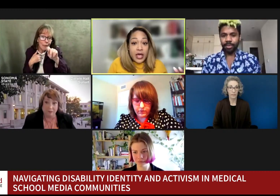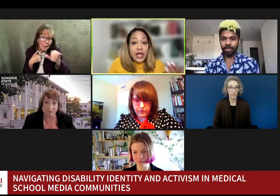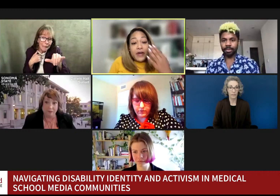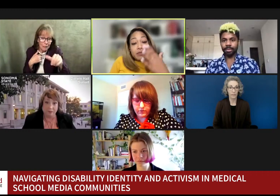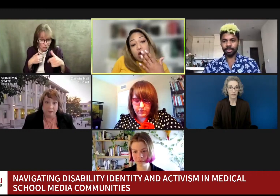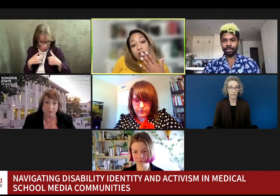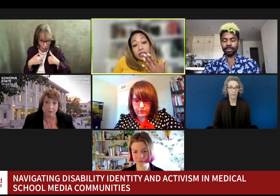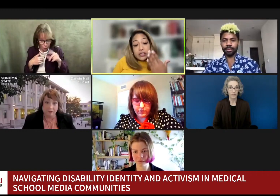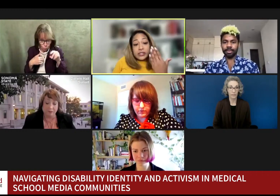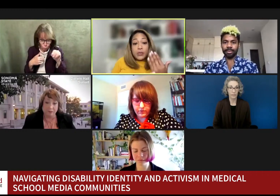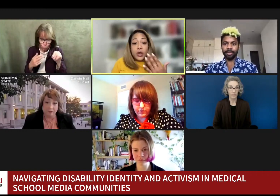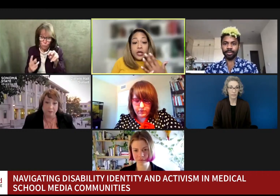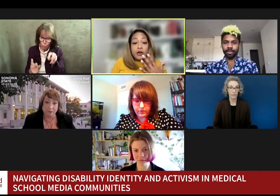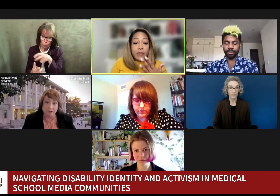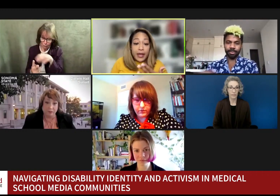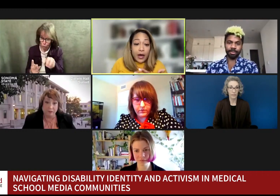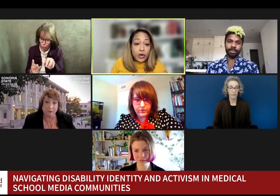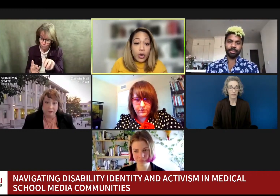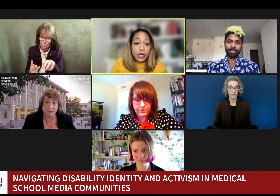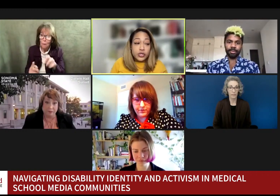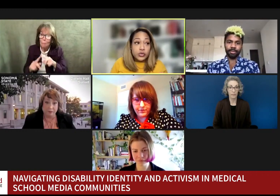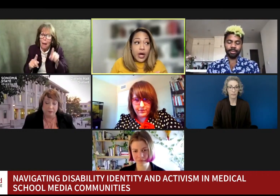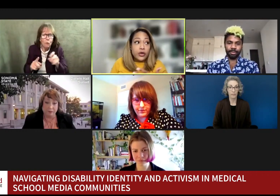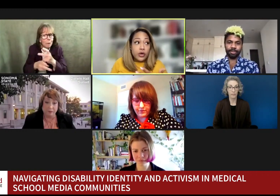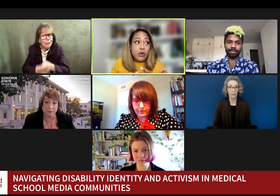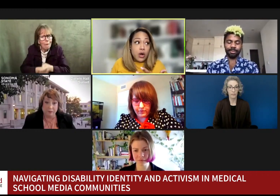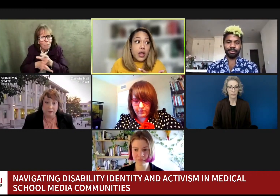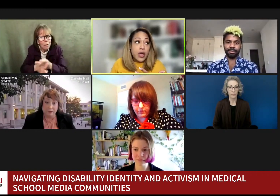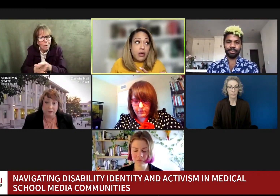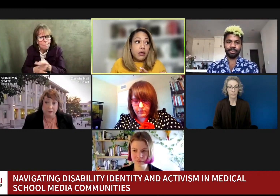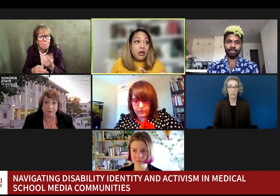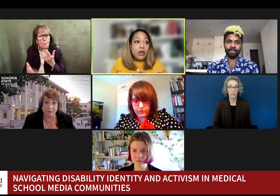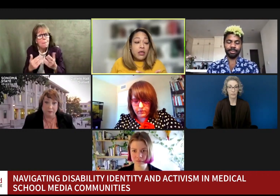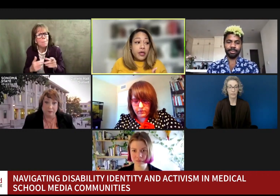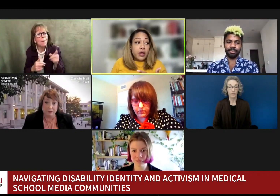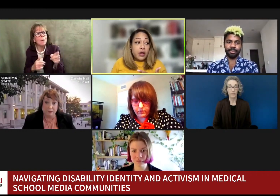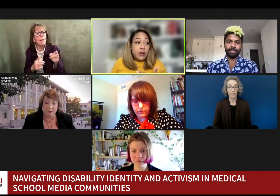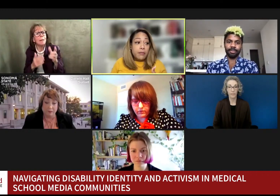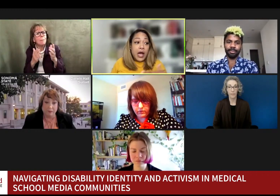If I'm talking to someone of my counterparts who I know are in the bipo